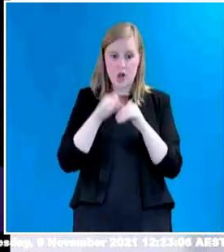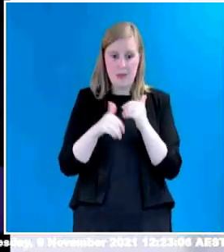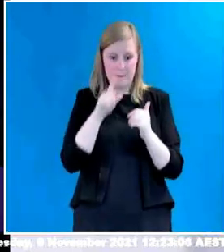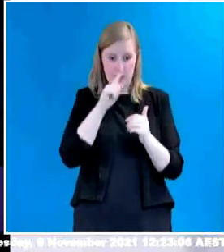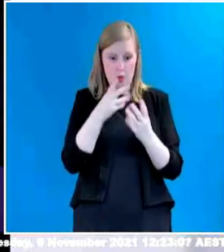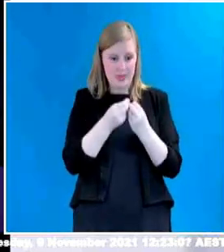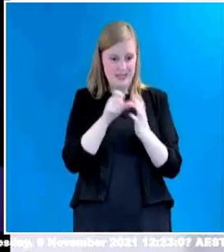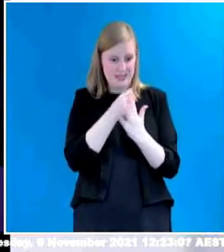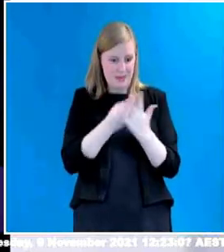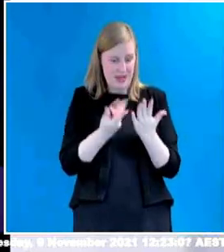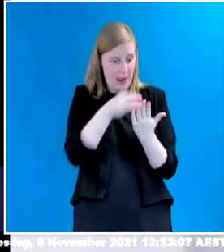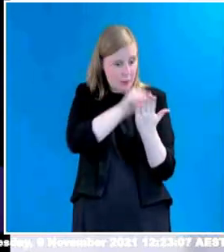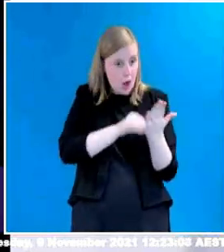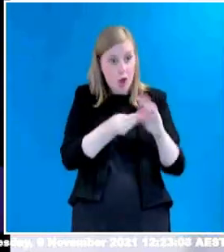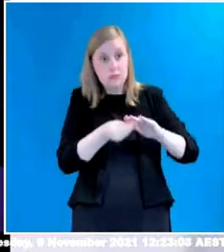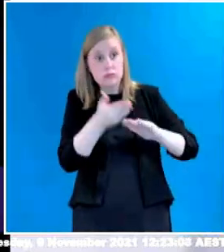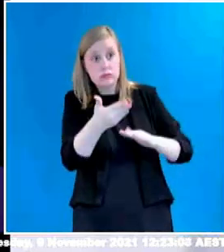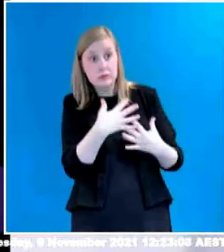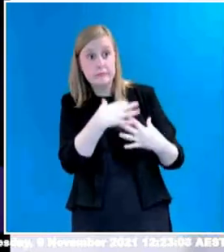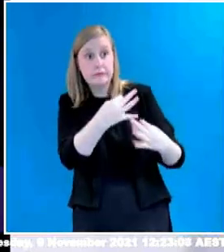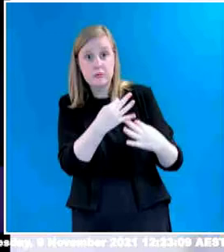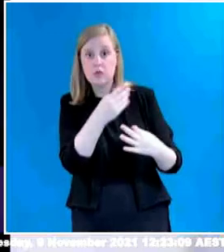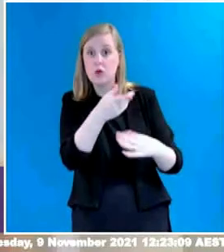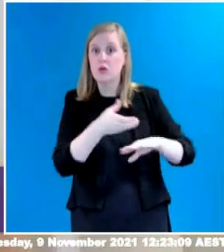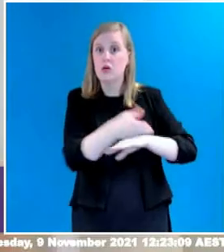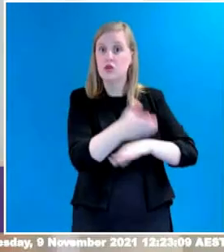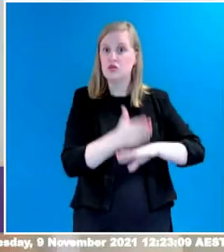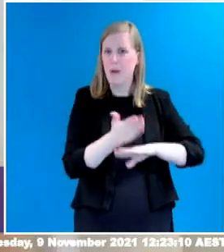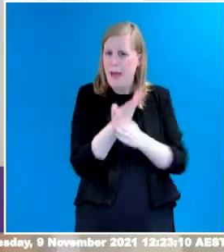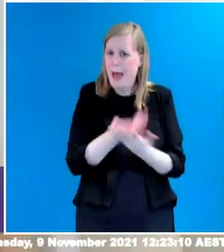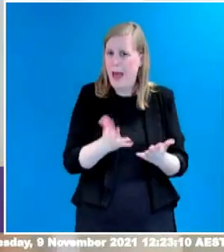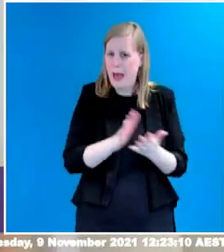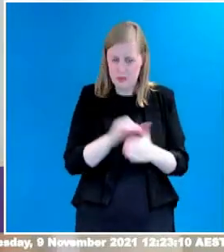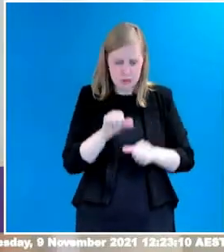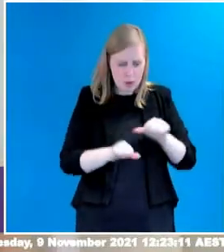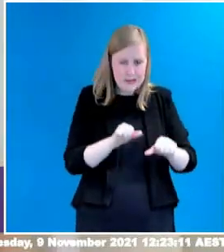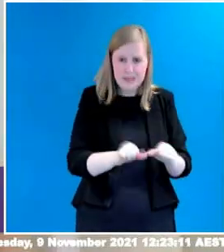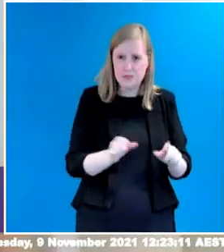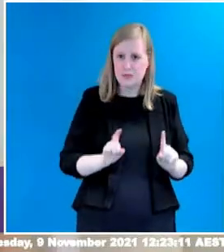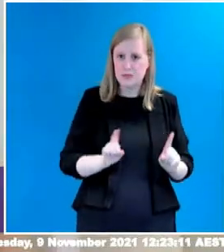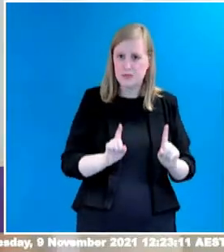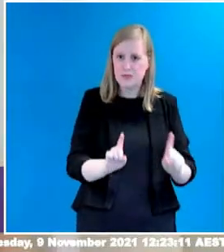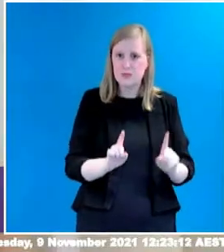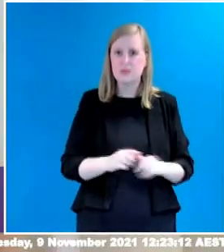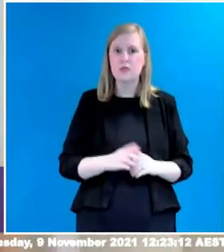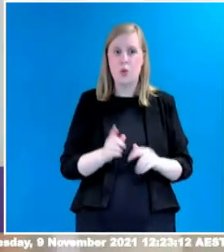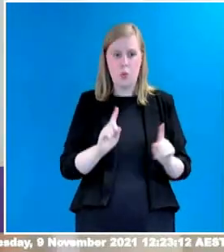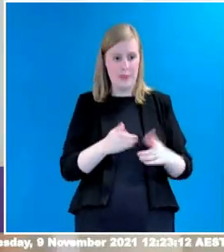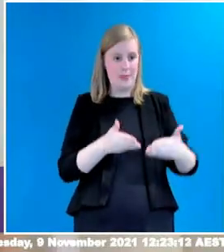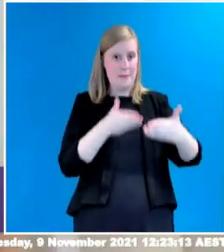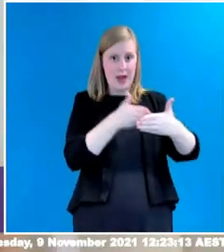how many people are being appointed, what the barriers therefore might be that they could be addressing.